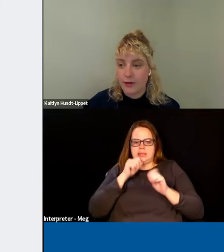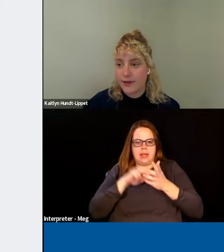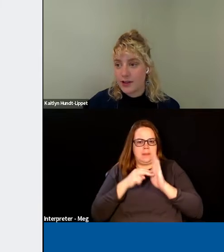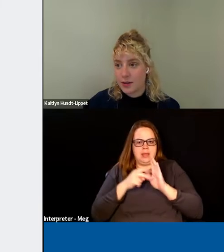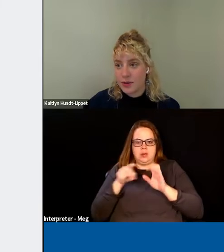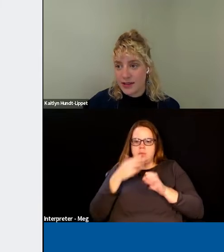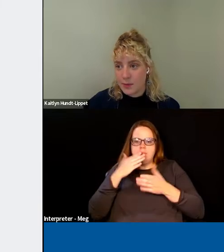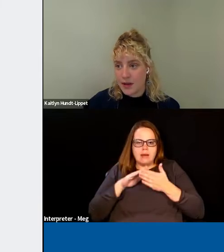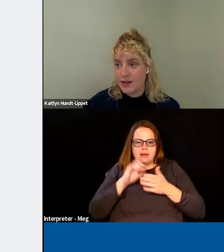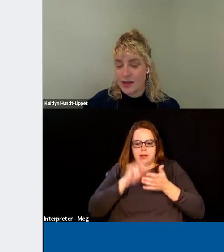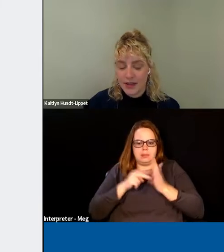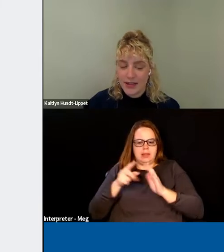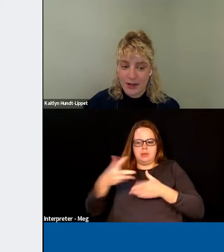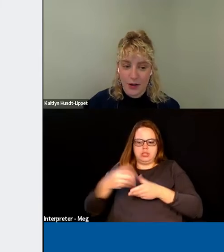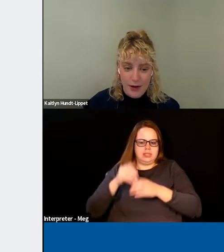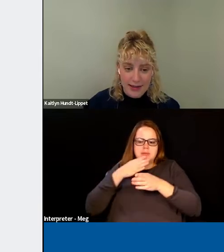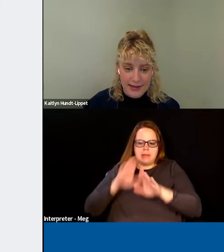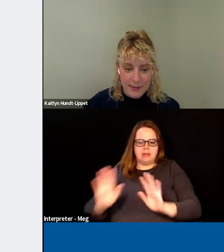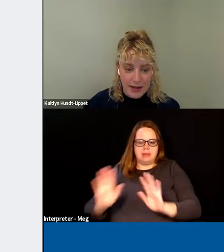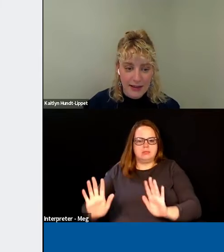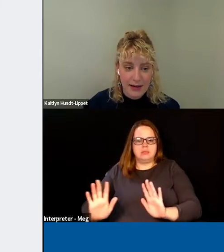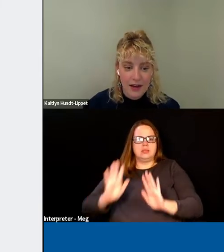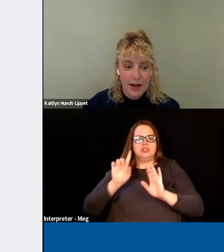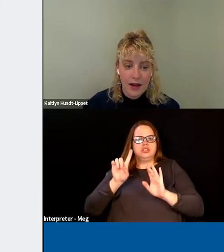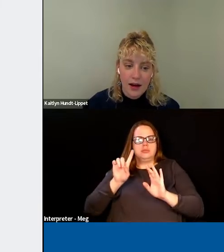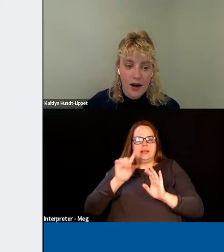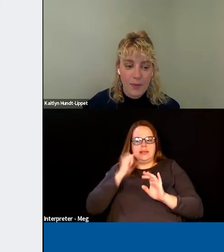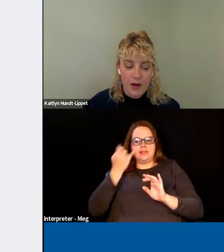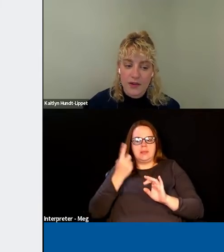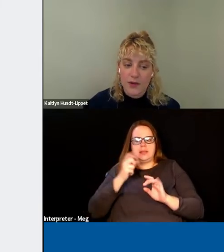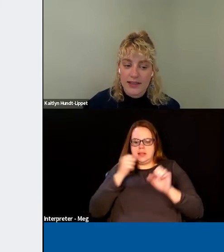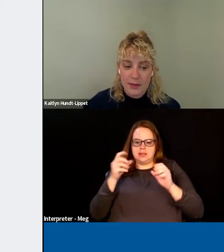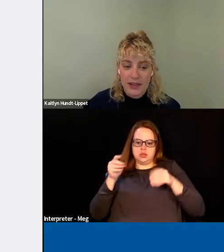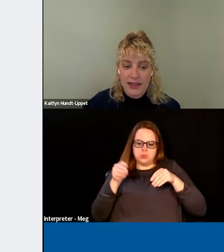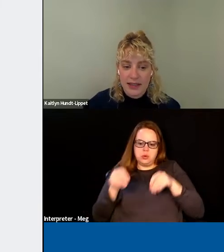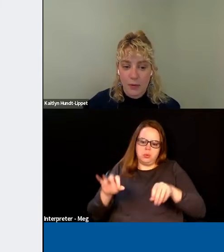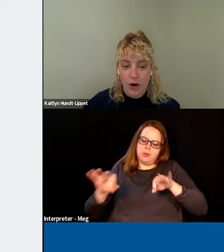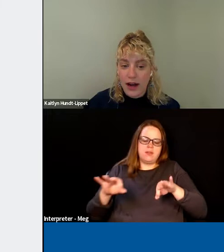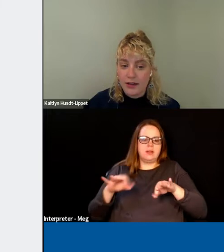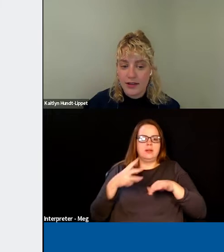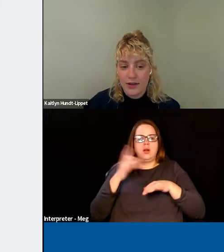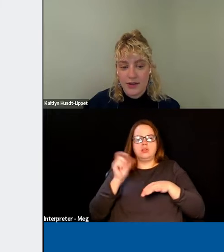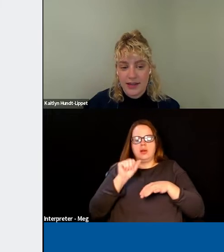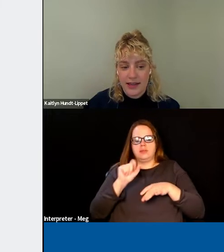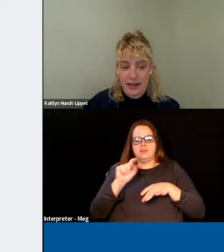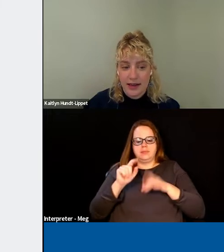It's not a reflection on the participant if something doesn't go as expected. Also, accessibility testing prior to user testing